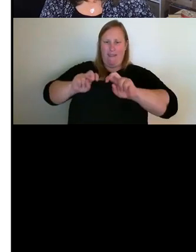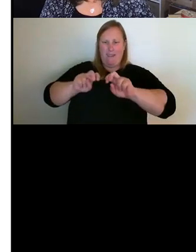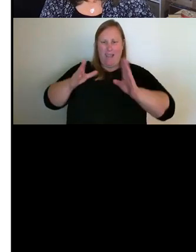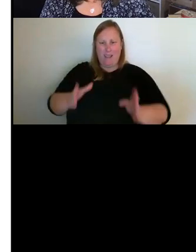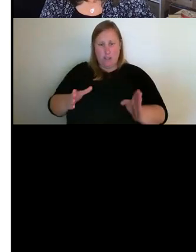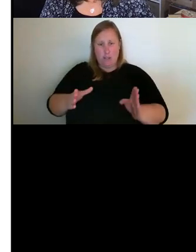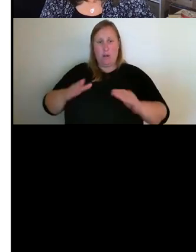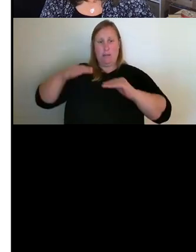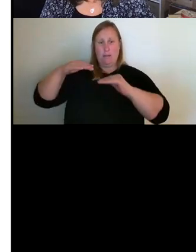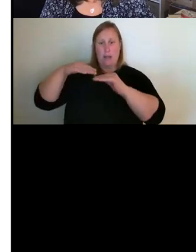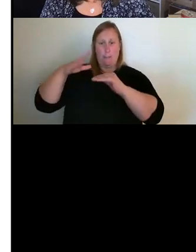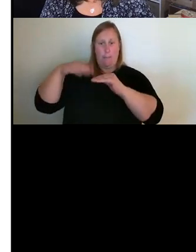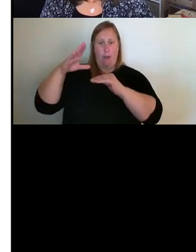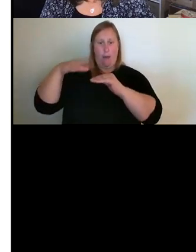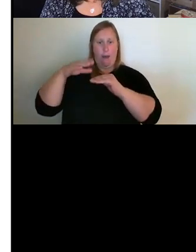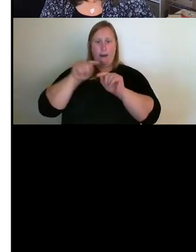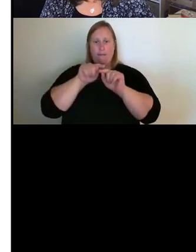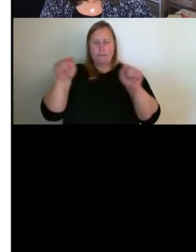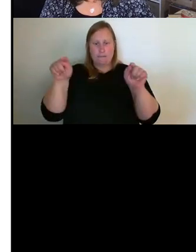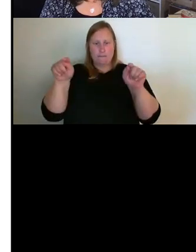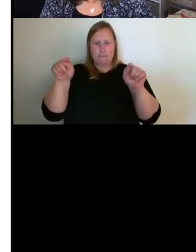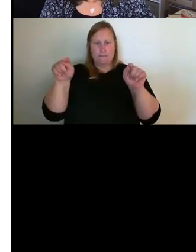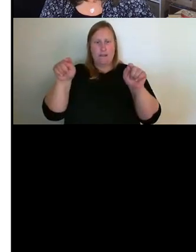Above the text box is a button for tweets.